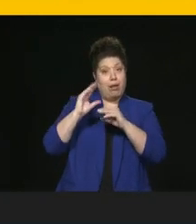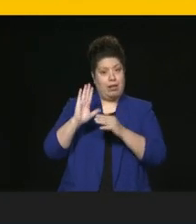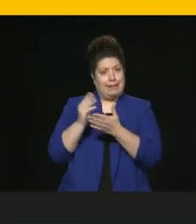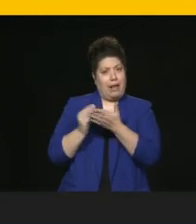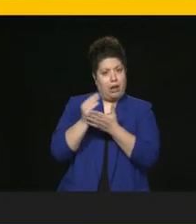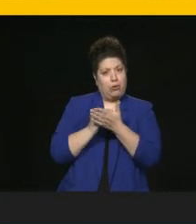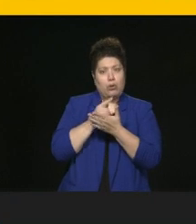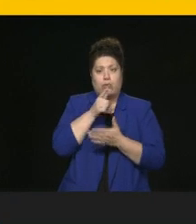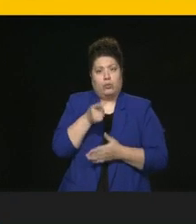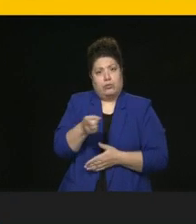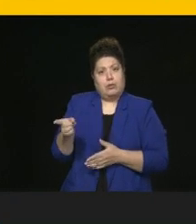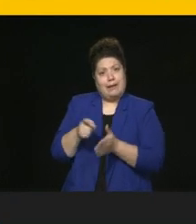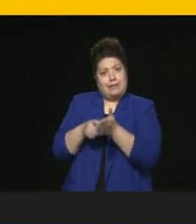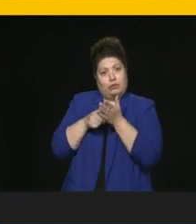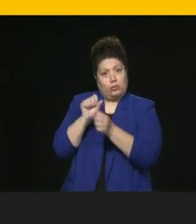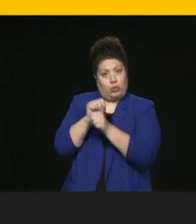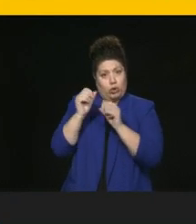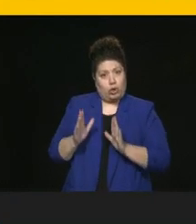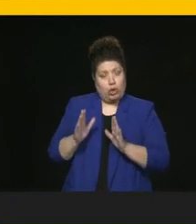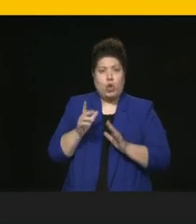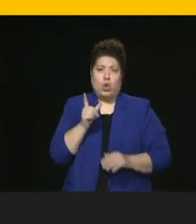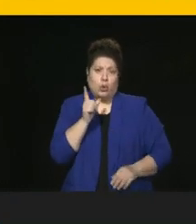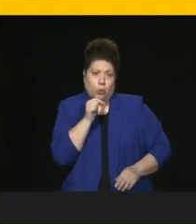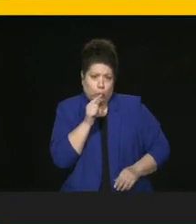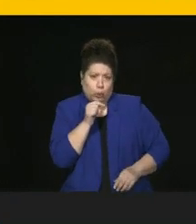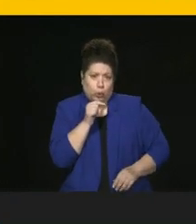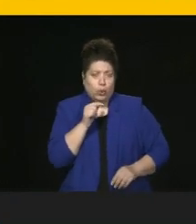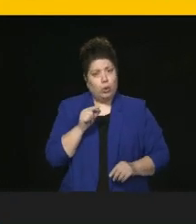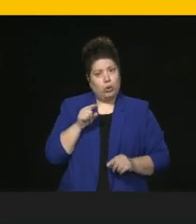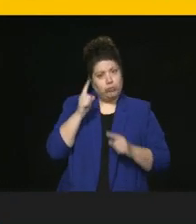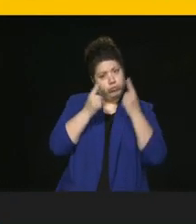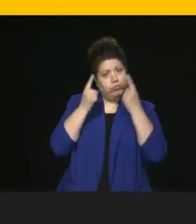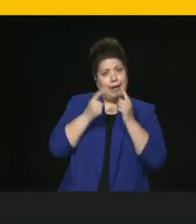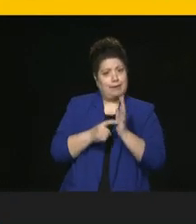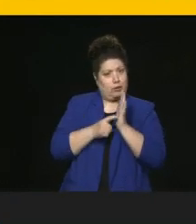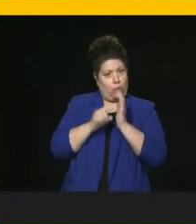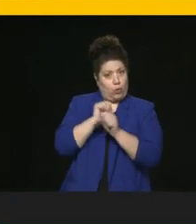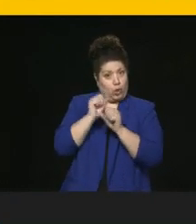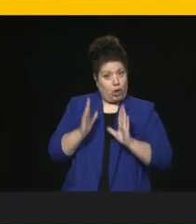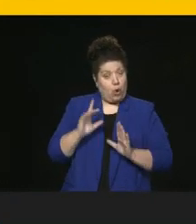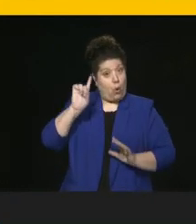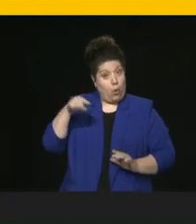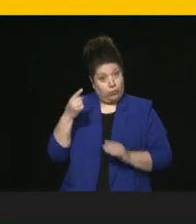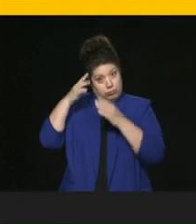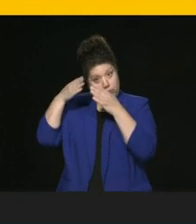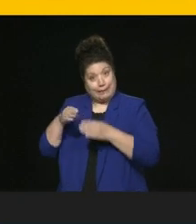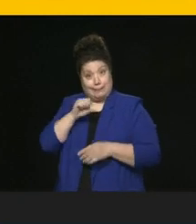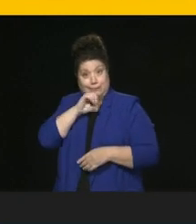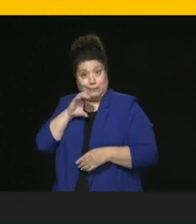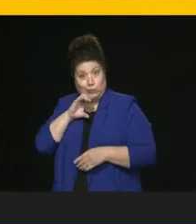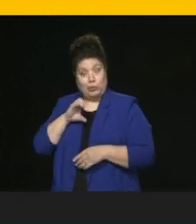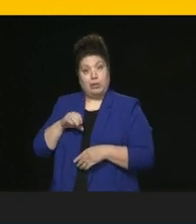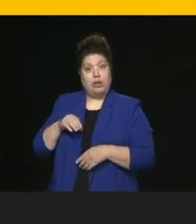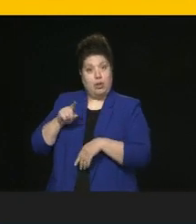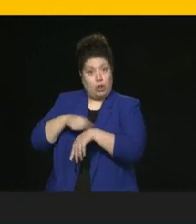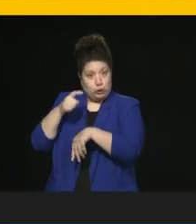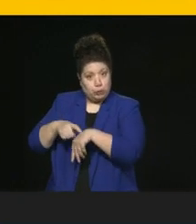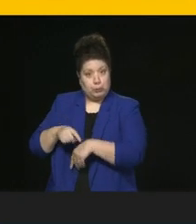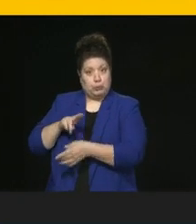SALARIES FOR ESSENTIAL WORKERS. CAN YOU CLARIFY WHICH ESSENTIAL WORKERS YOU ARE LOOKING AT?